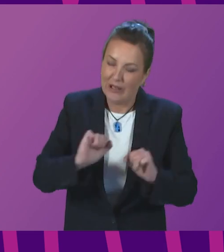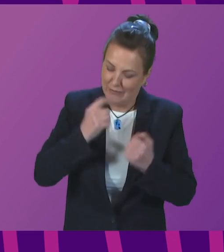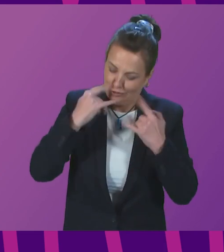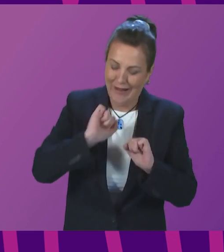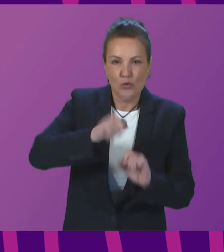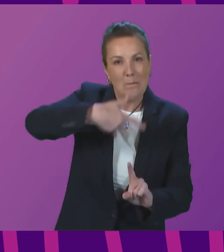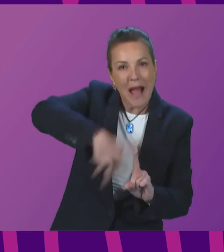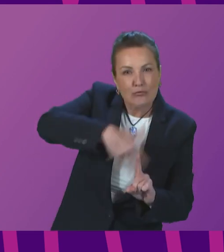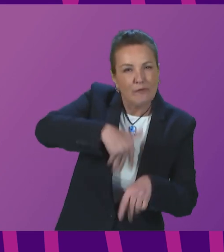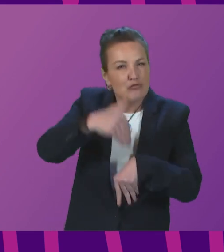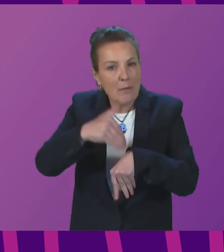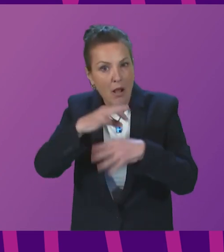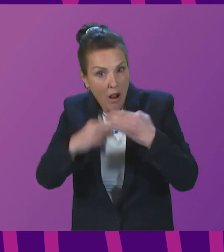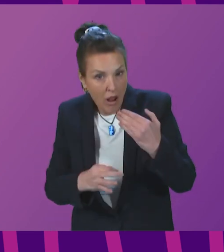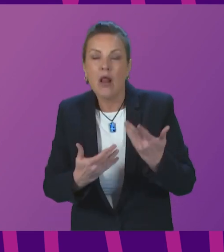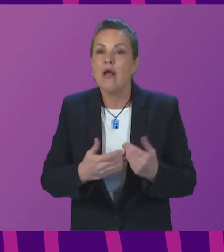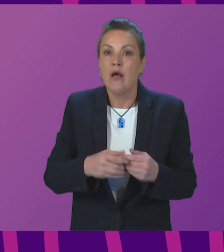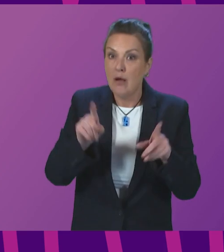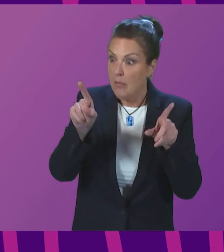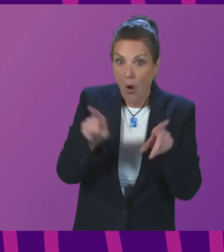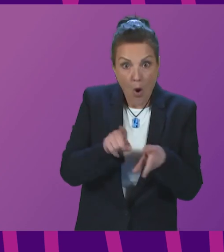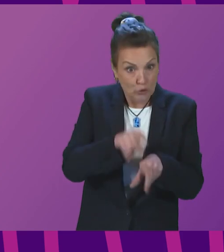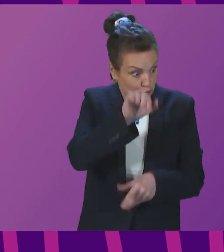to ensure that people get the support that they need, not just on arrival and when they